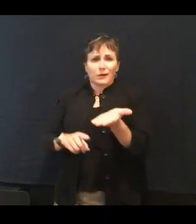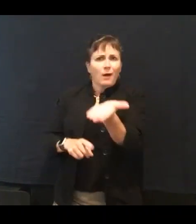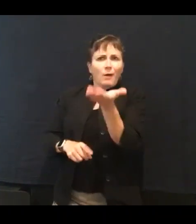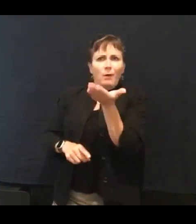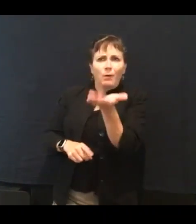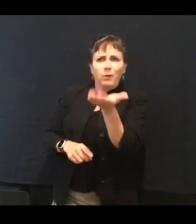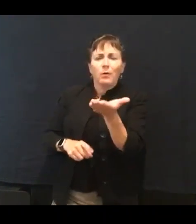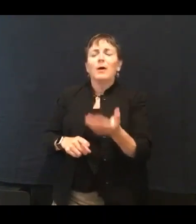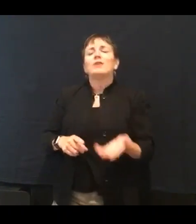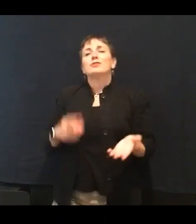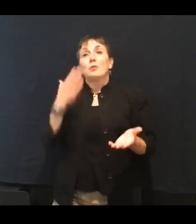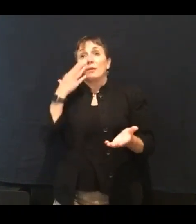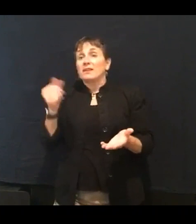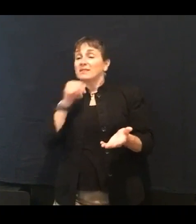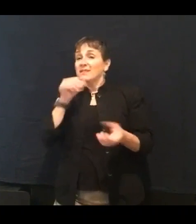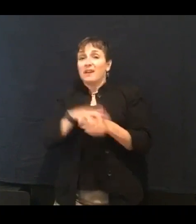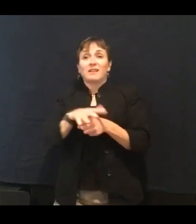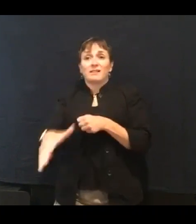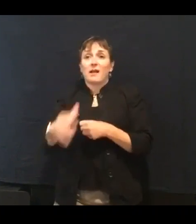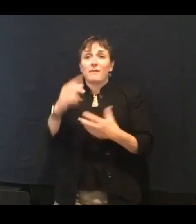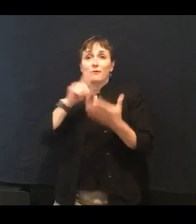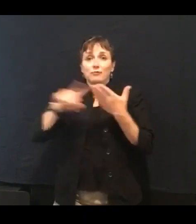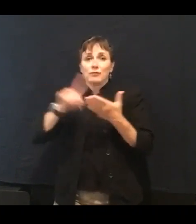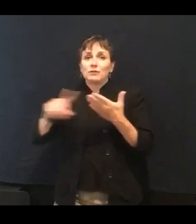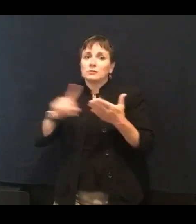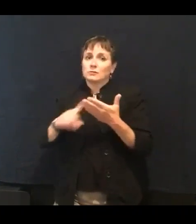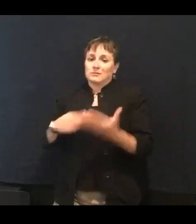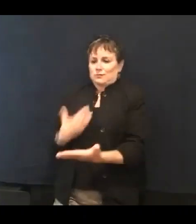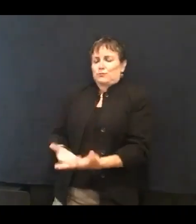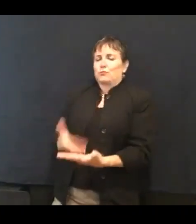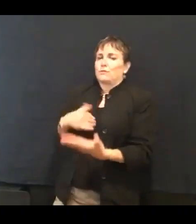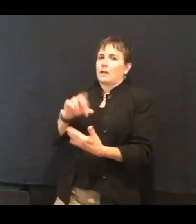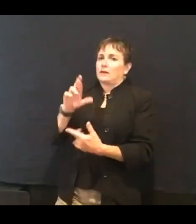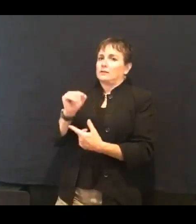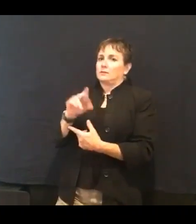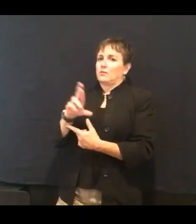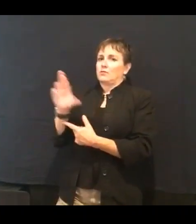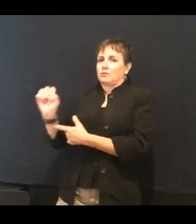was compounded by the fact that it is an extremely rare disease. From the time I first